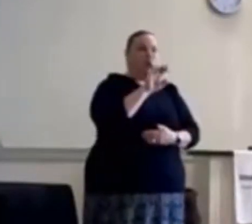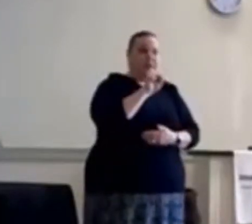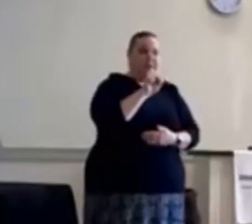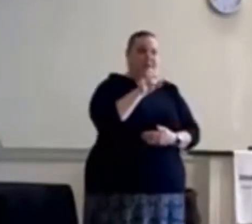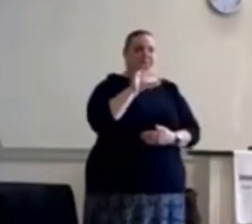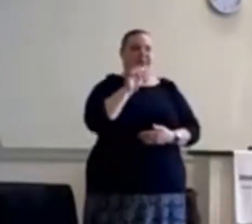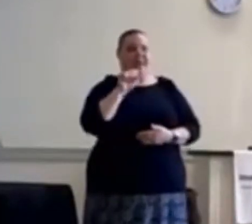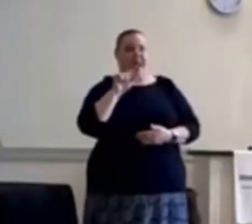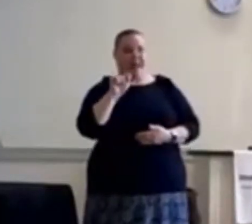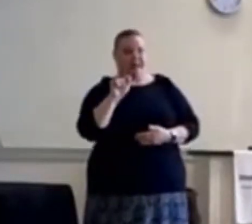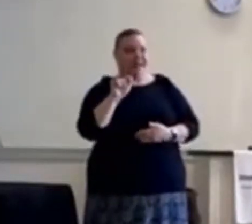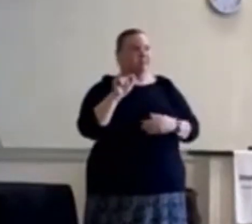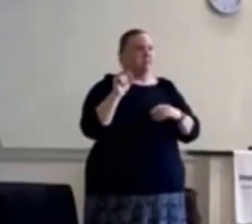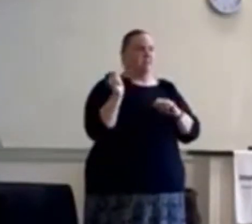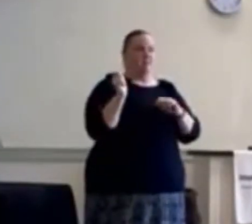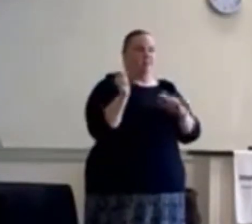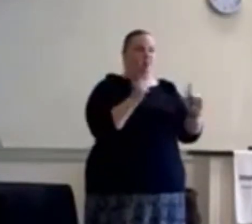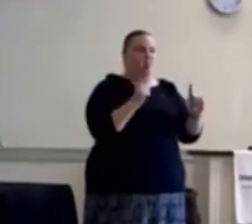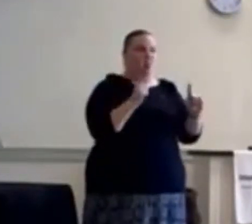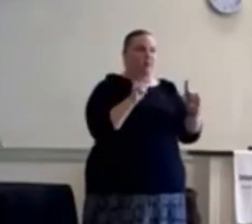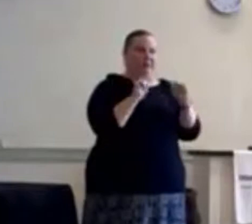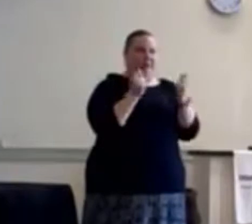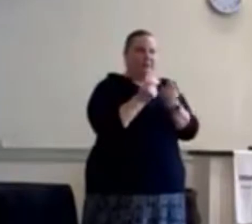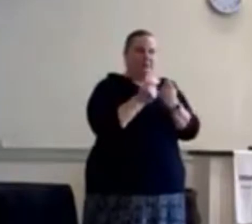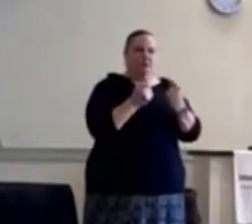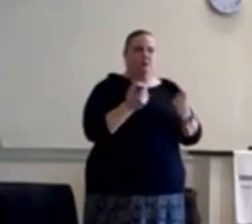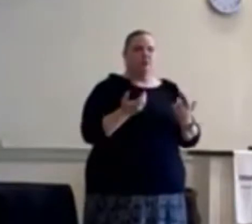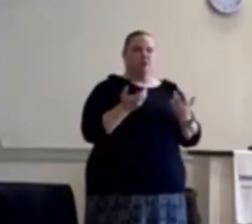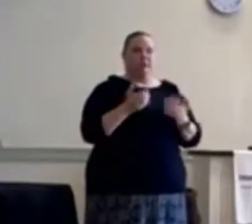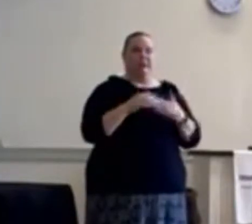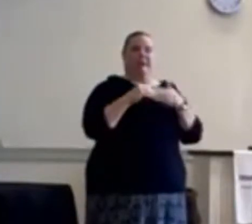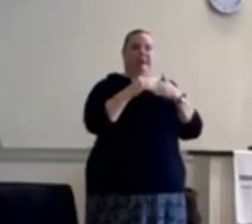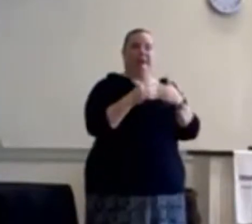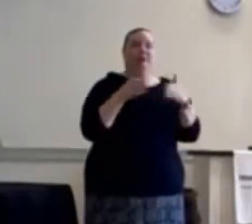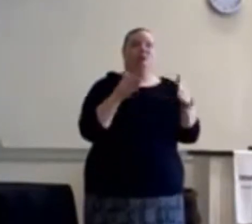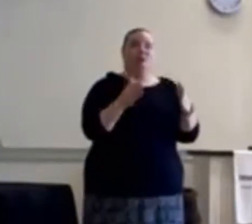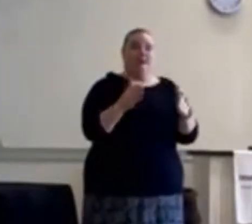for stepping up and leading the way on many disability rights issues and